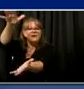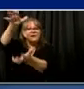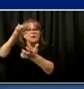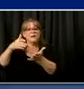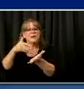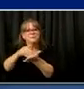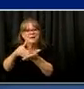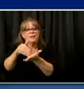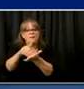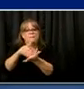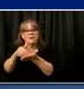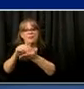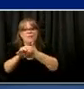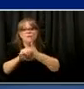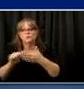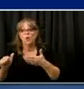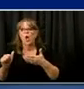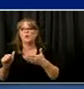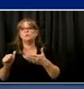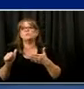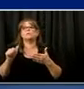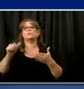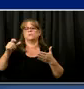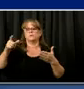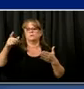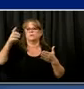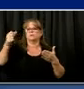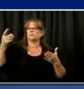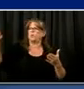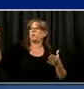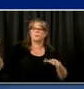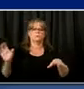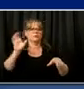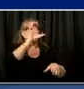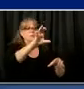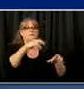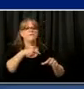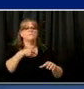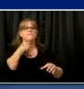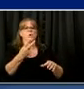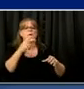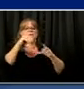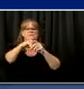it's about getting your community where you live access to resources which are often divided